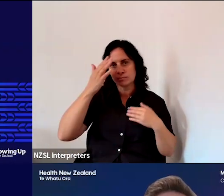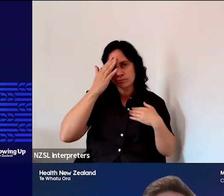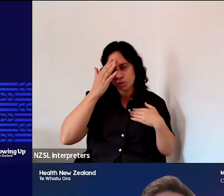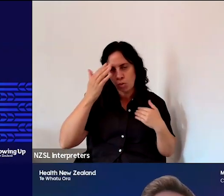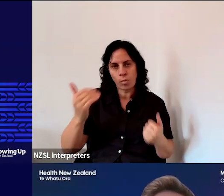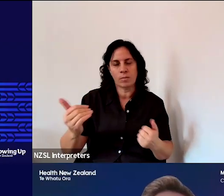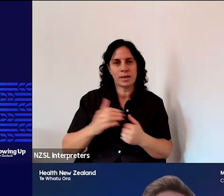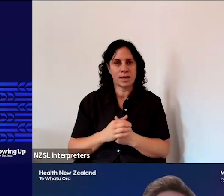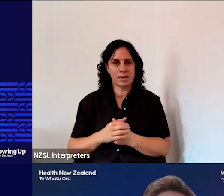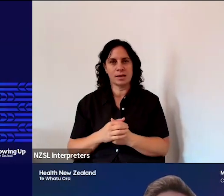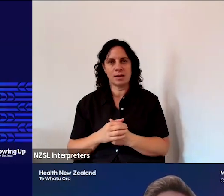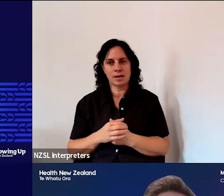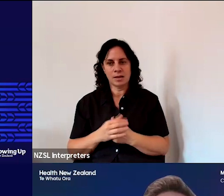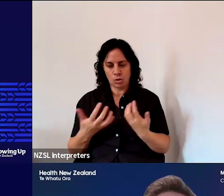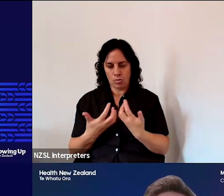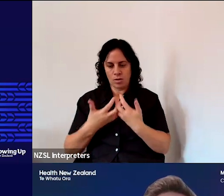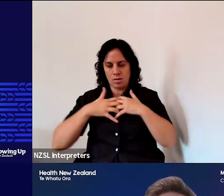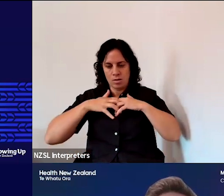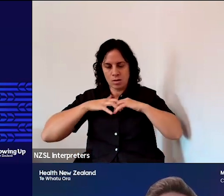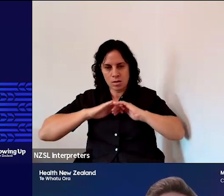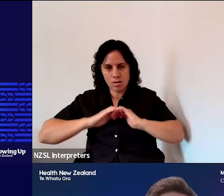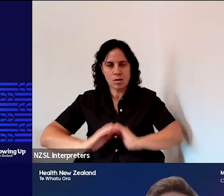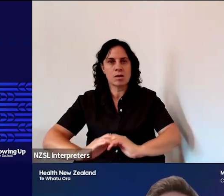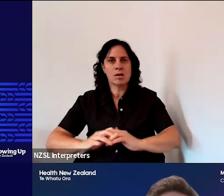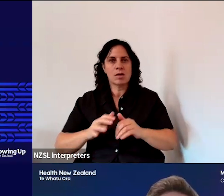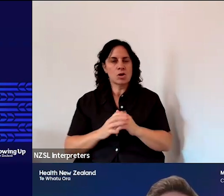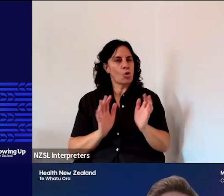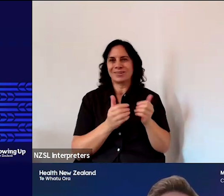So they're almost ceasing to be separate domains. So we almost need to have,